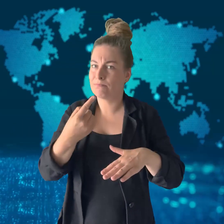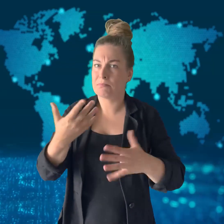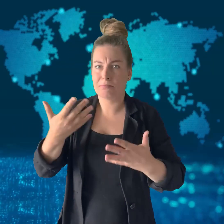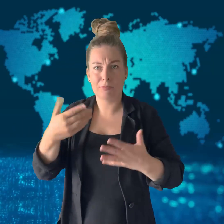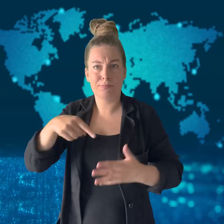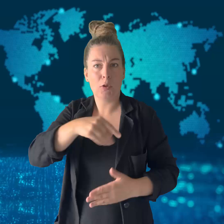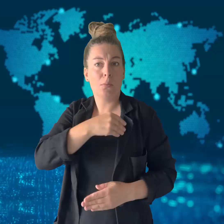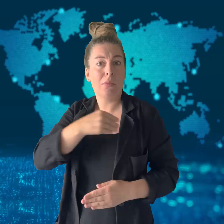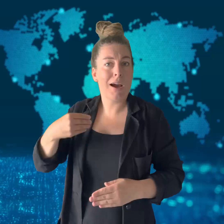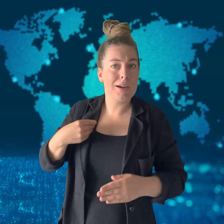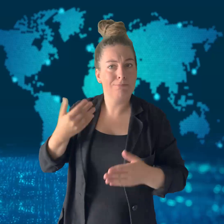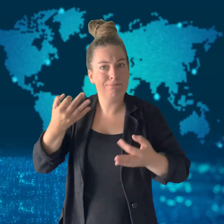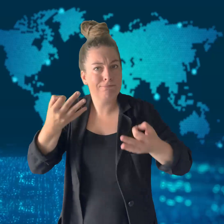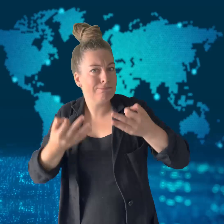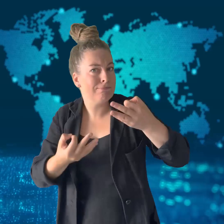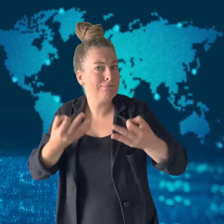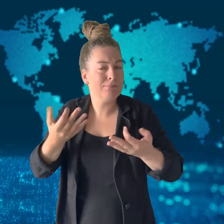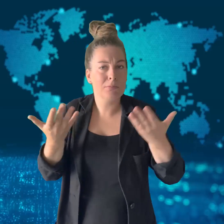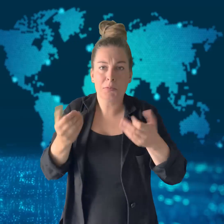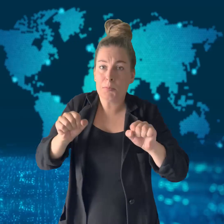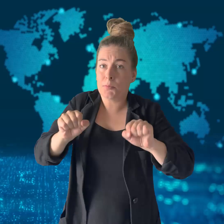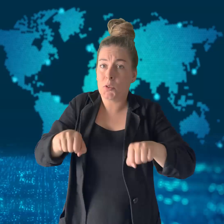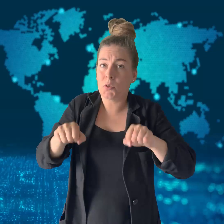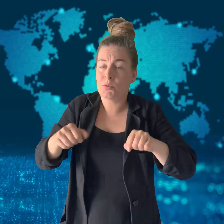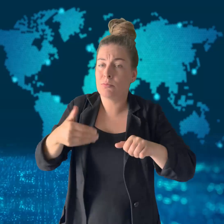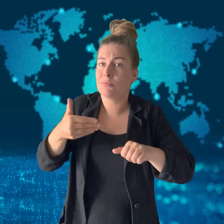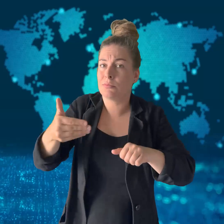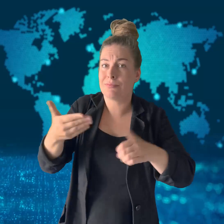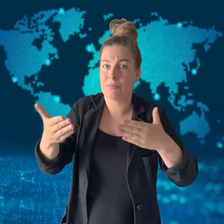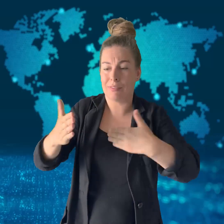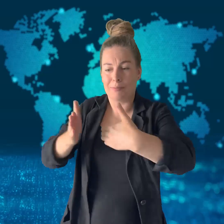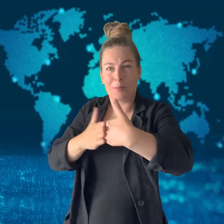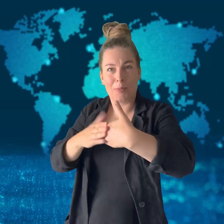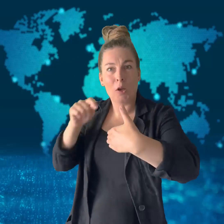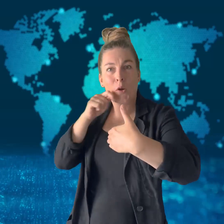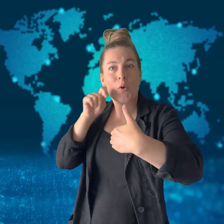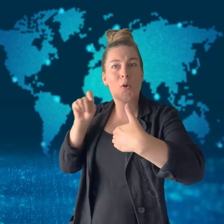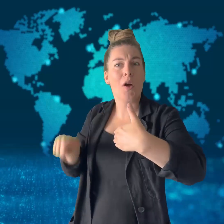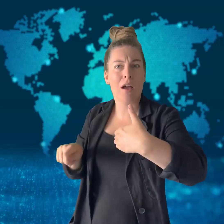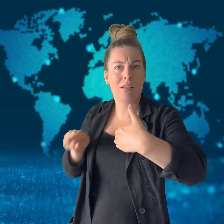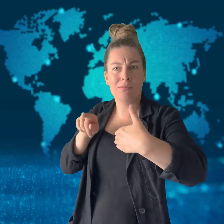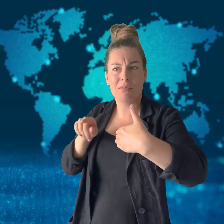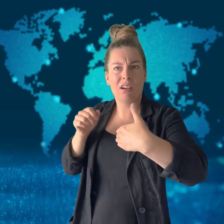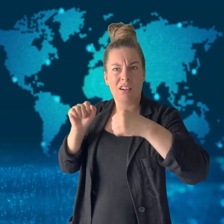Russian missiles heading toward its territory